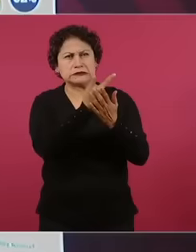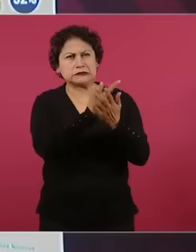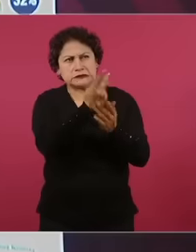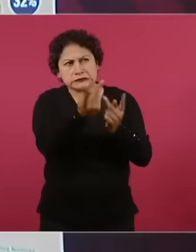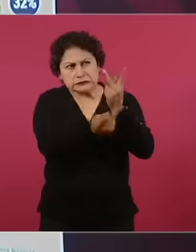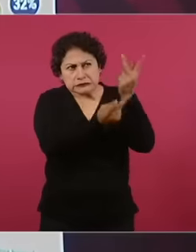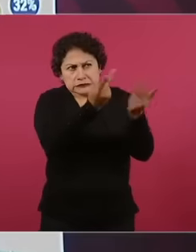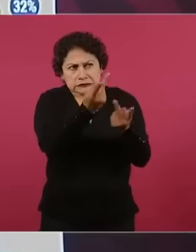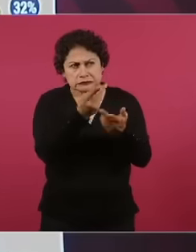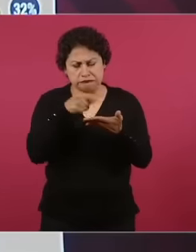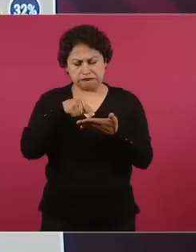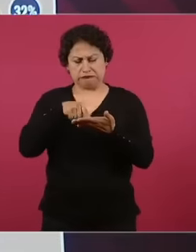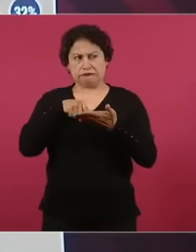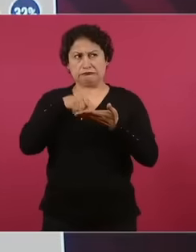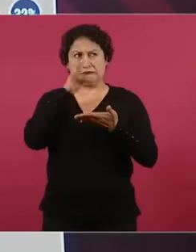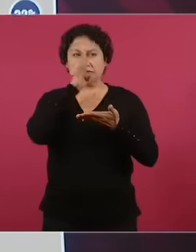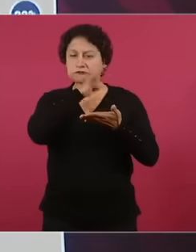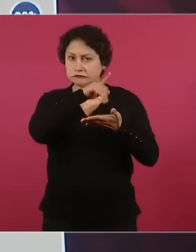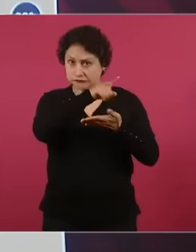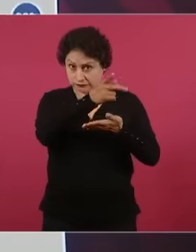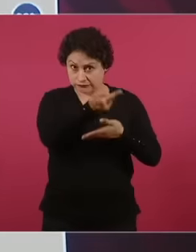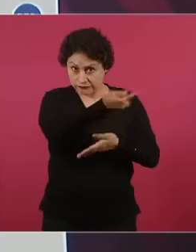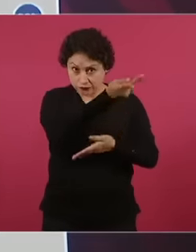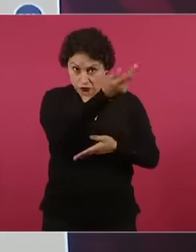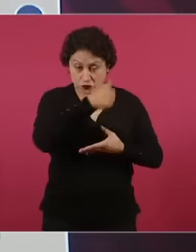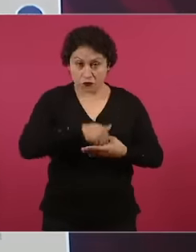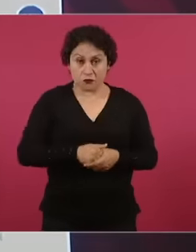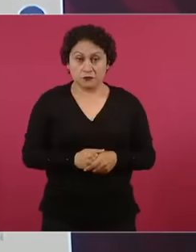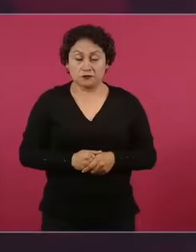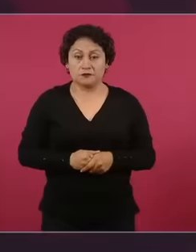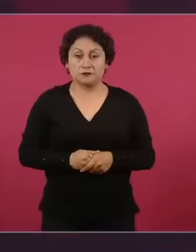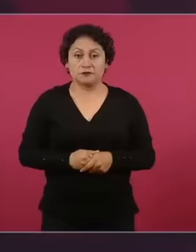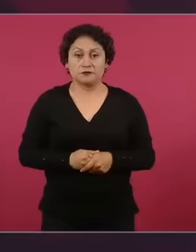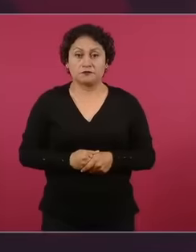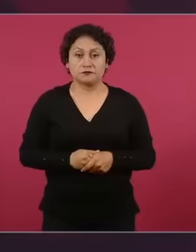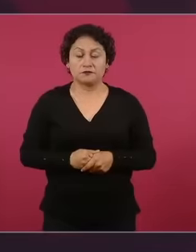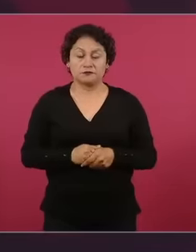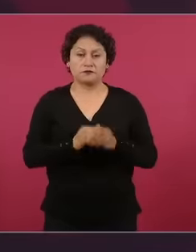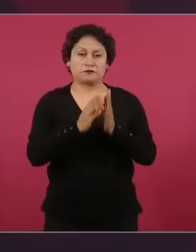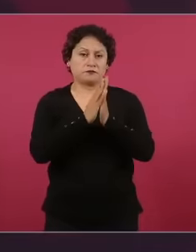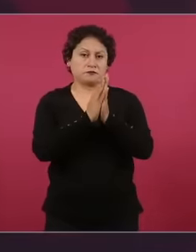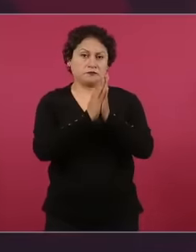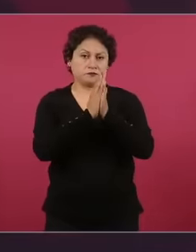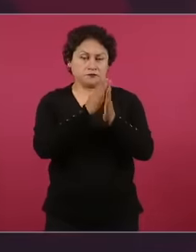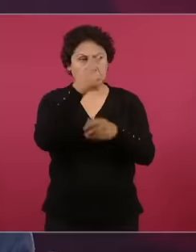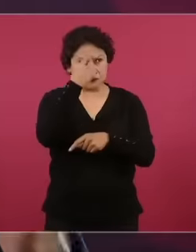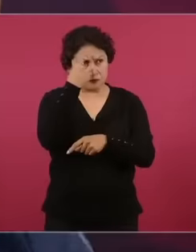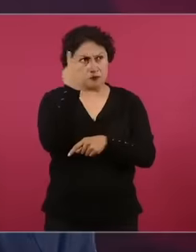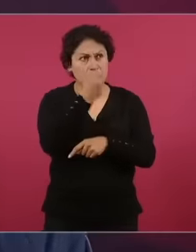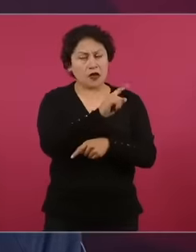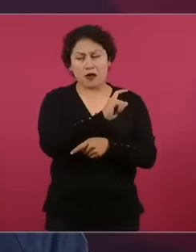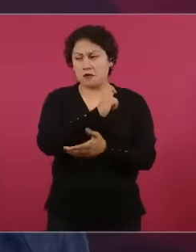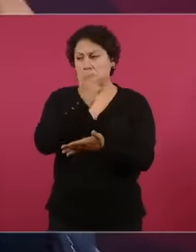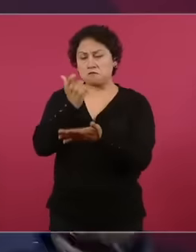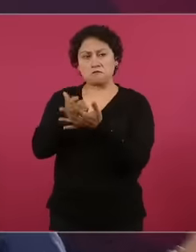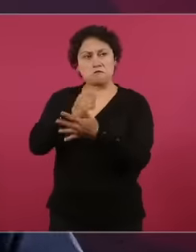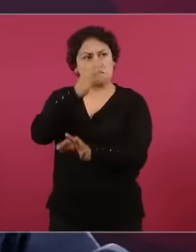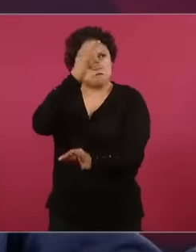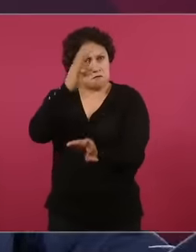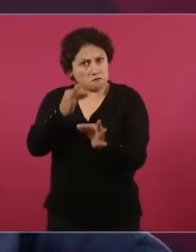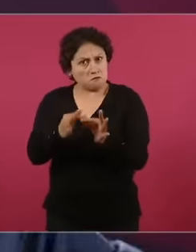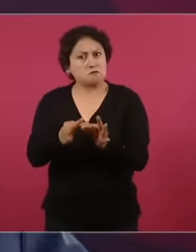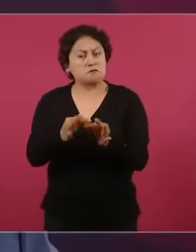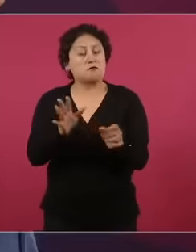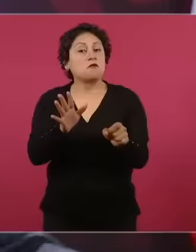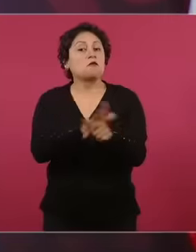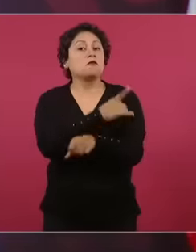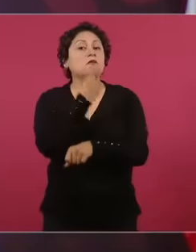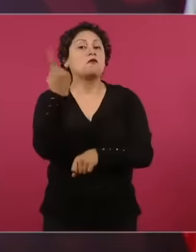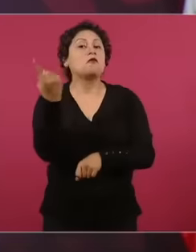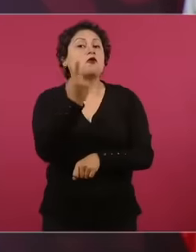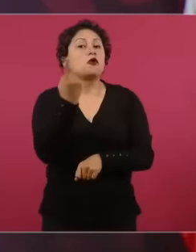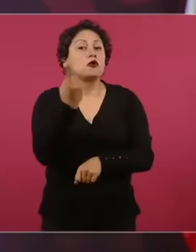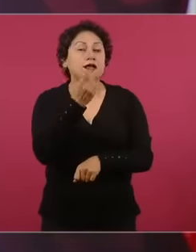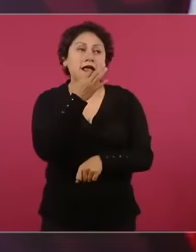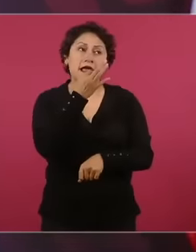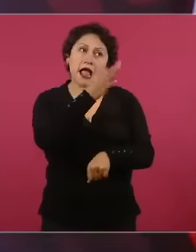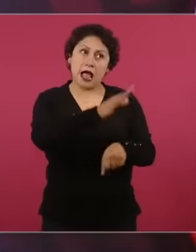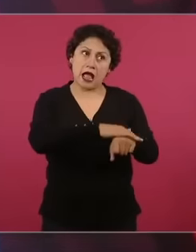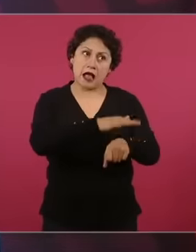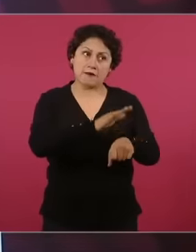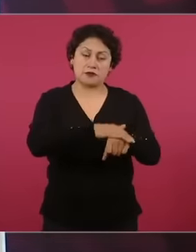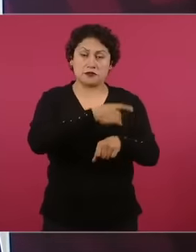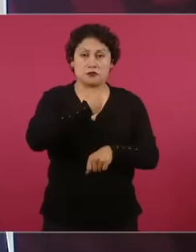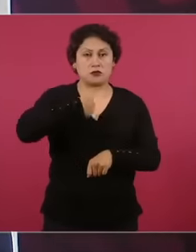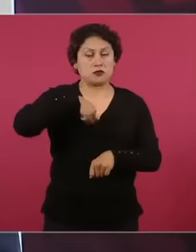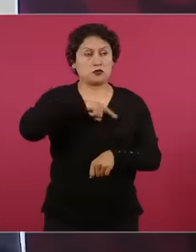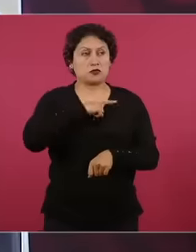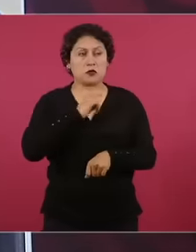and told them to be up to date because we were not going to report them